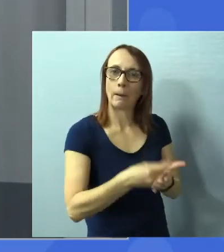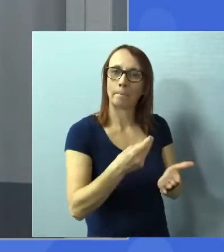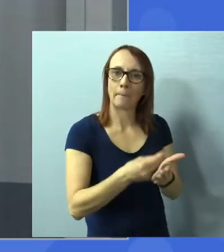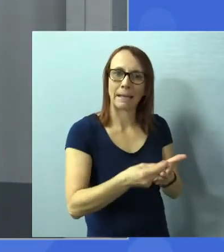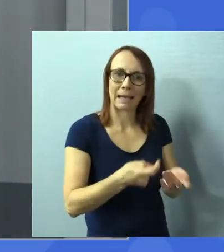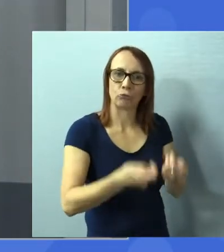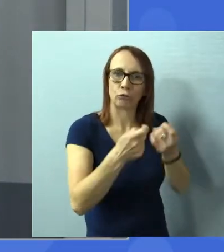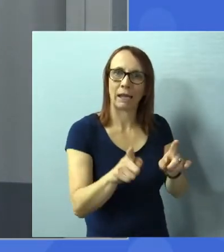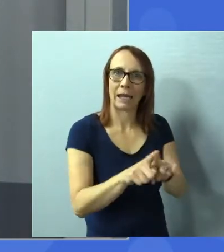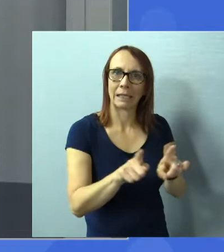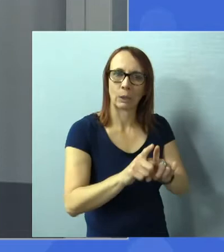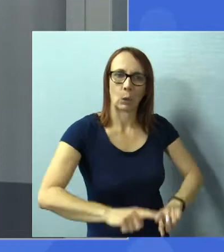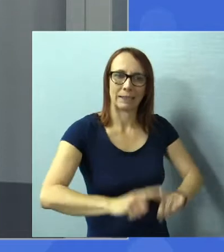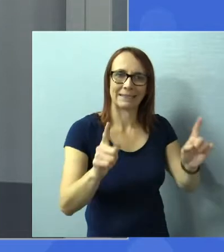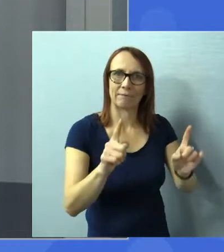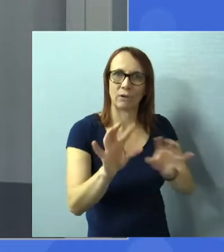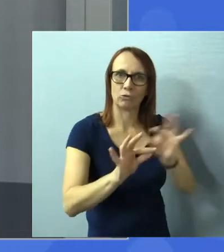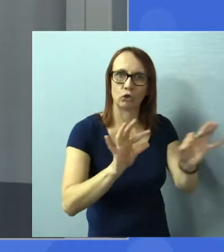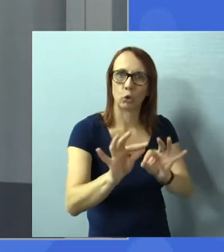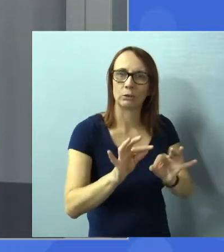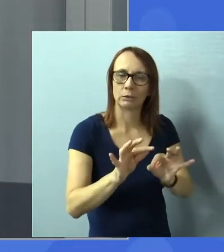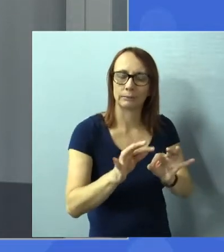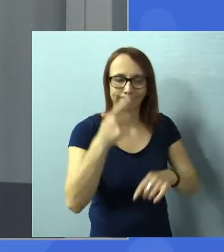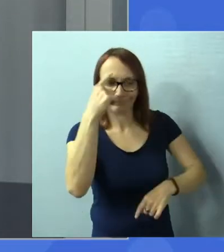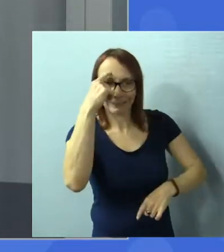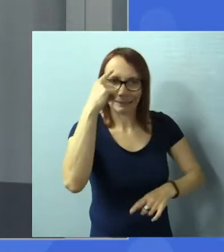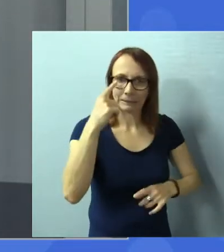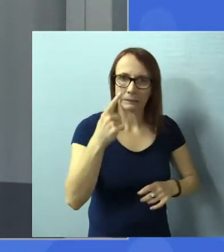different choices difficult choices about how much money to raise where the